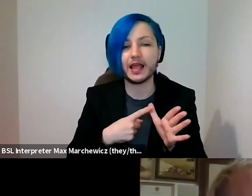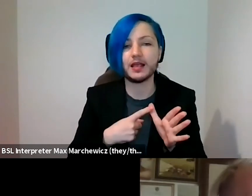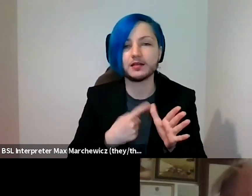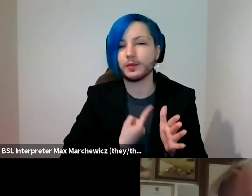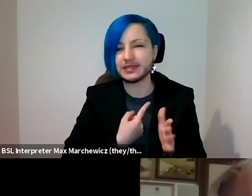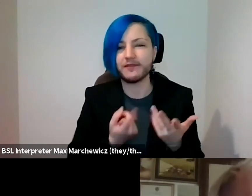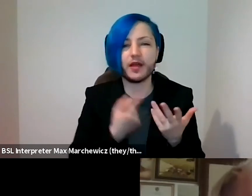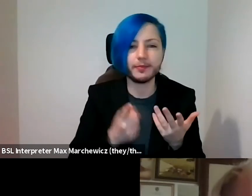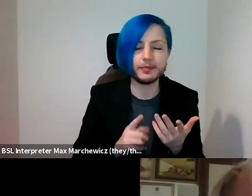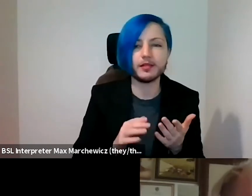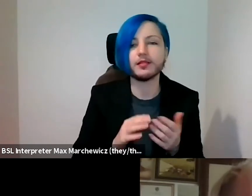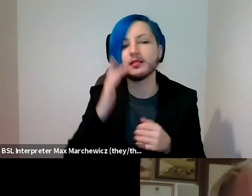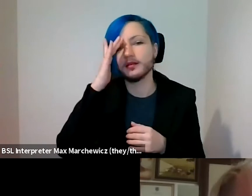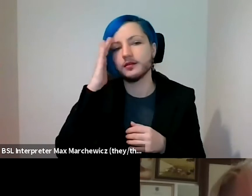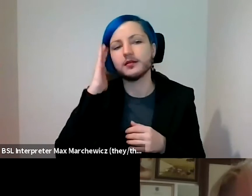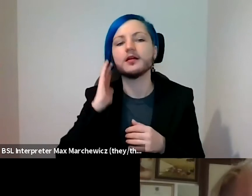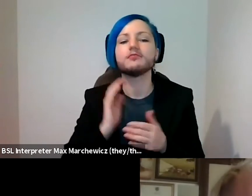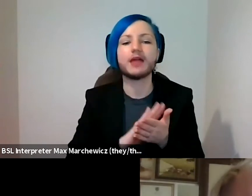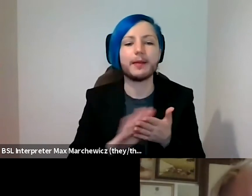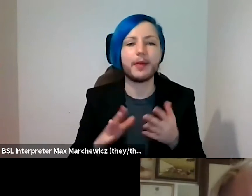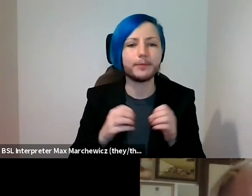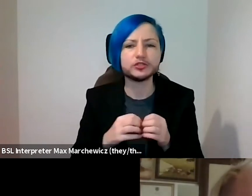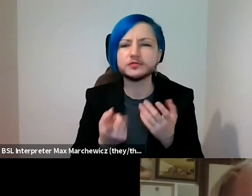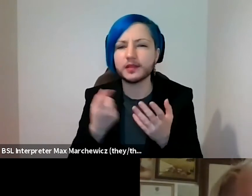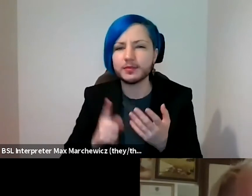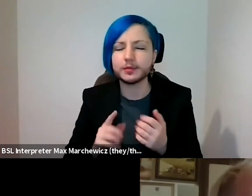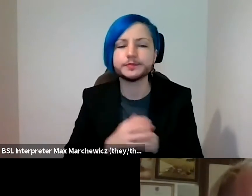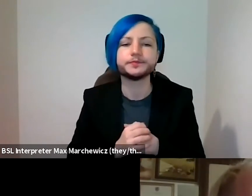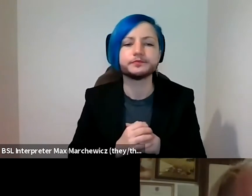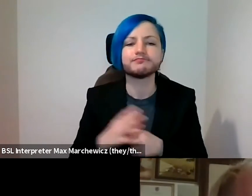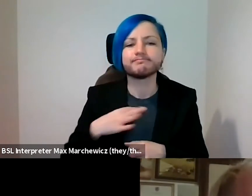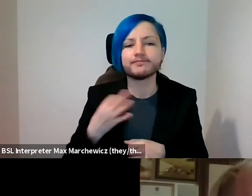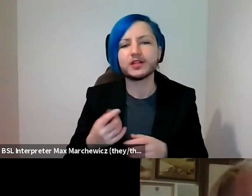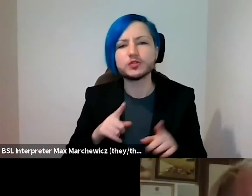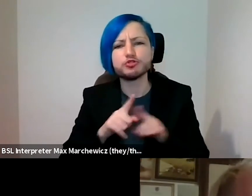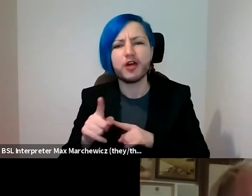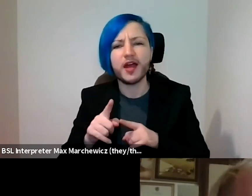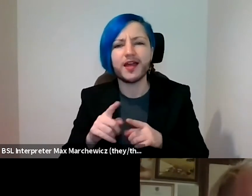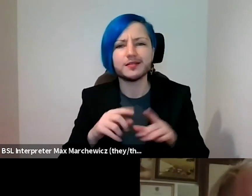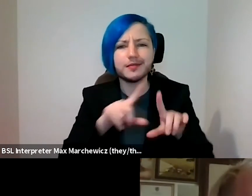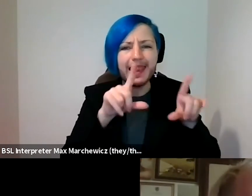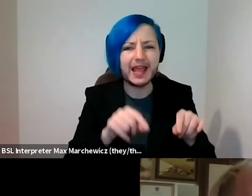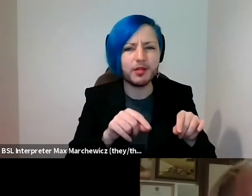with Emma Bond and others, to sort of try and decolonize the labels as they existed.